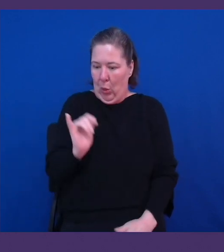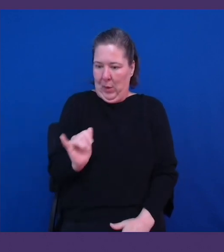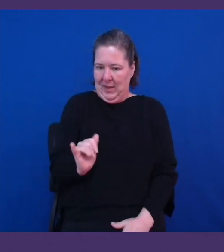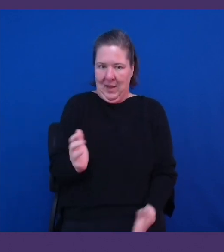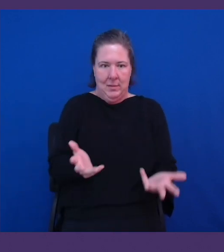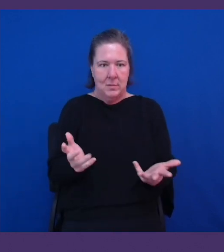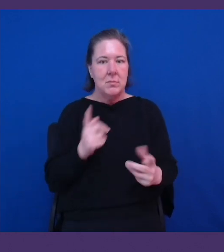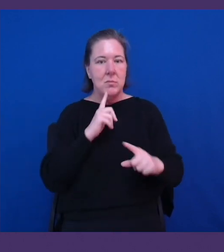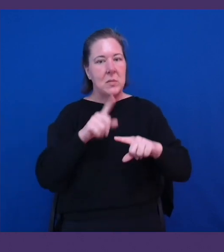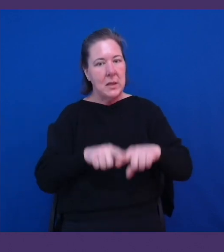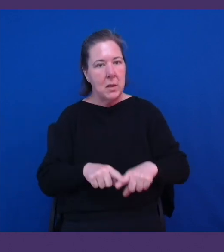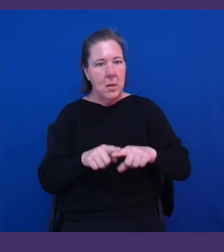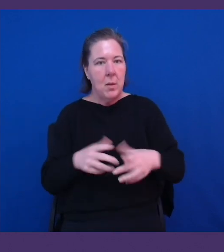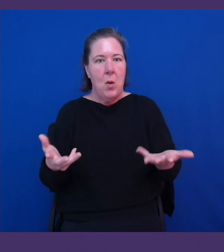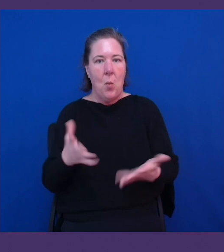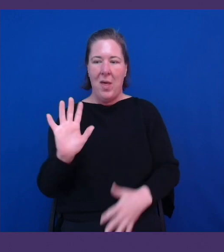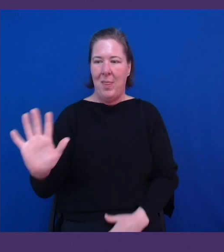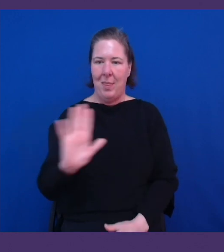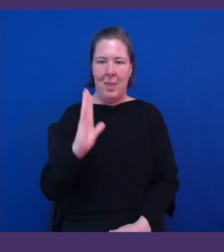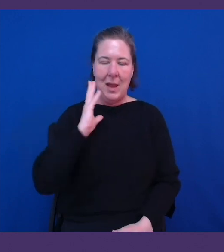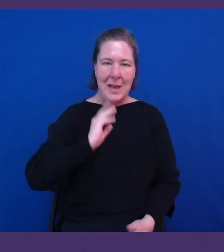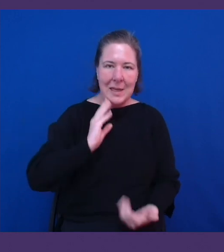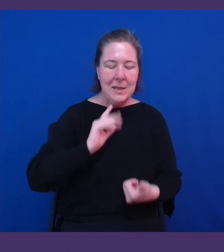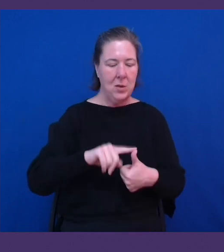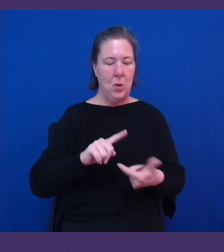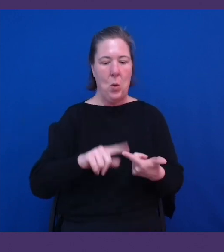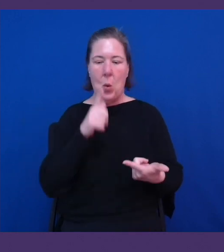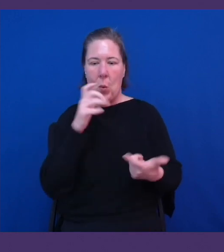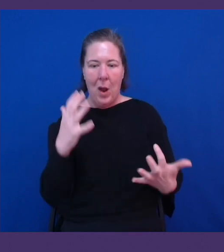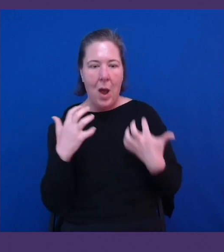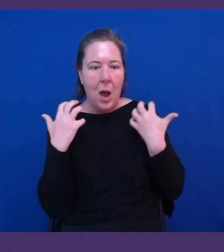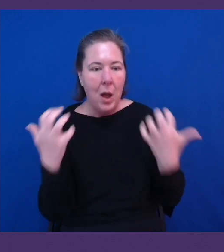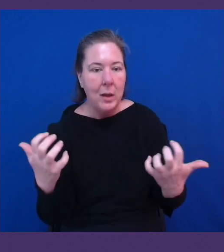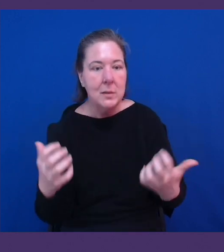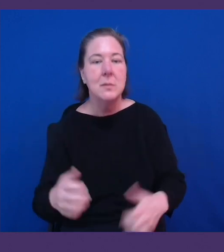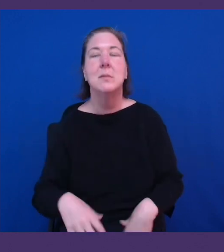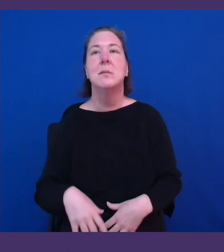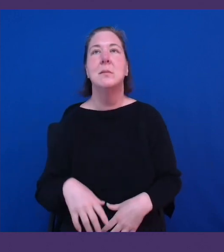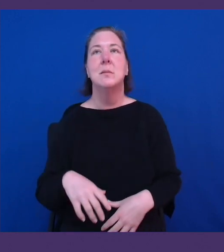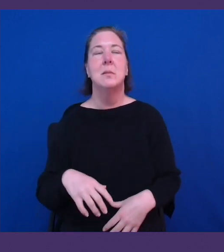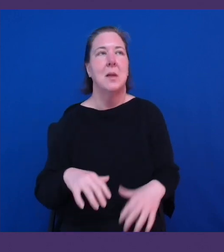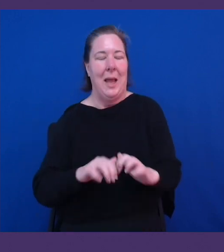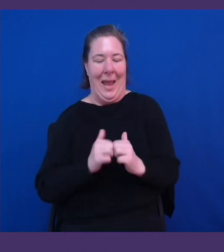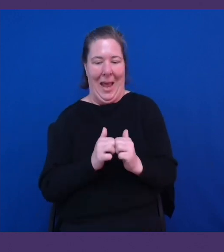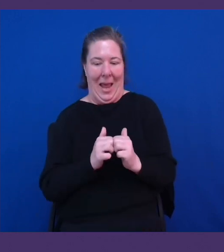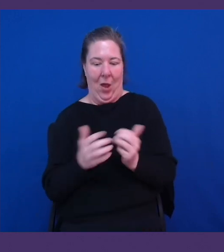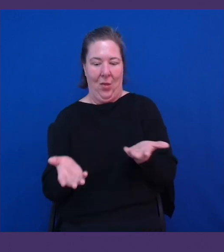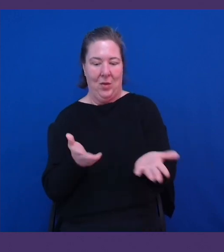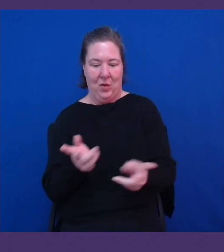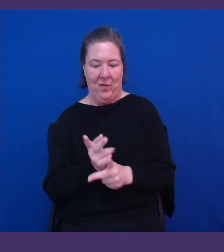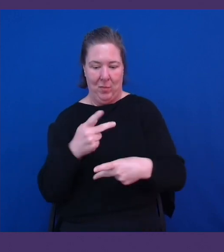on what the experience is, who the audience is, how a service or product is delivered.